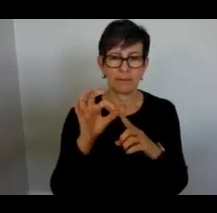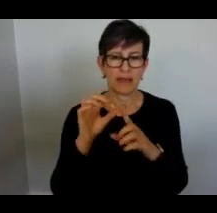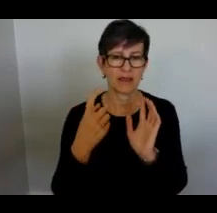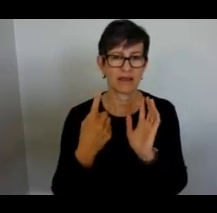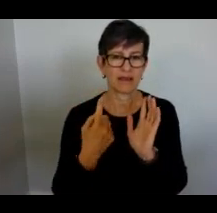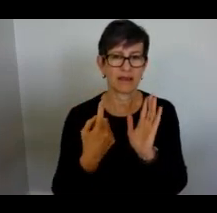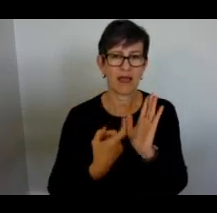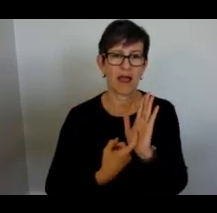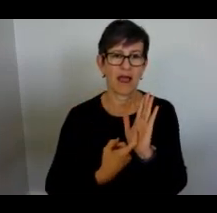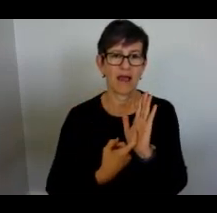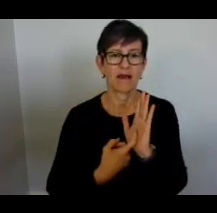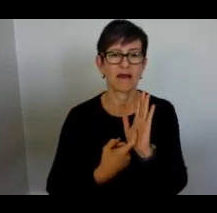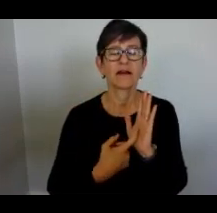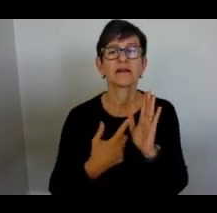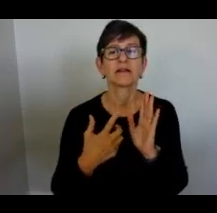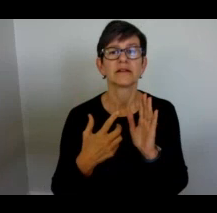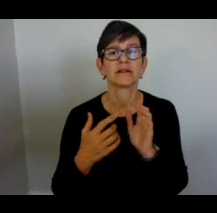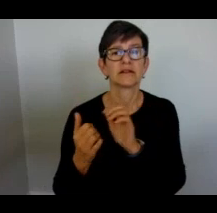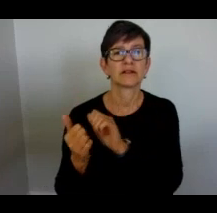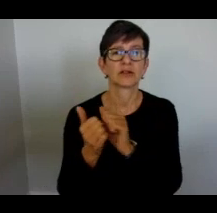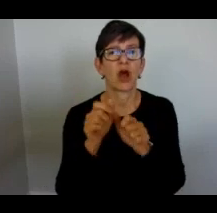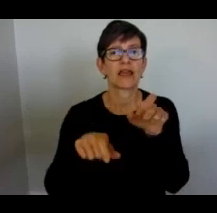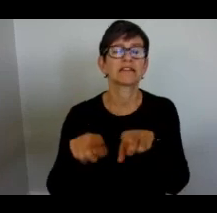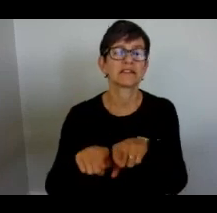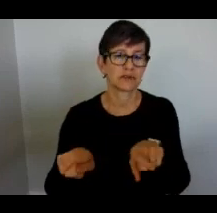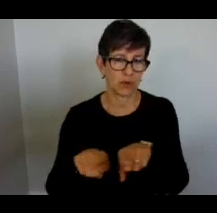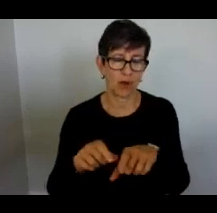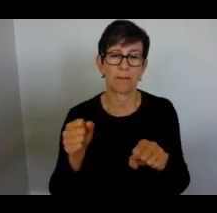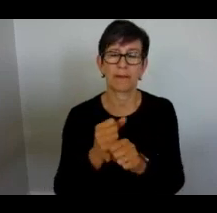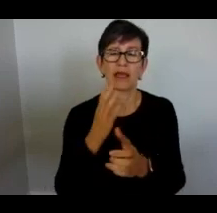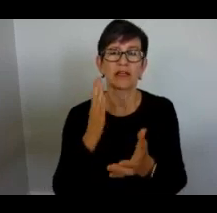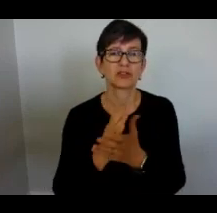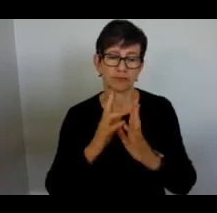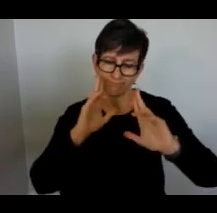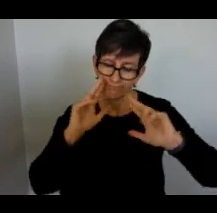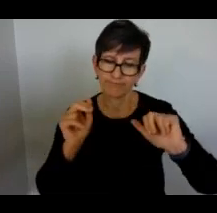do the best and the right thing for the families that we serve. That's all from me. Thank you.